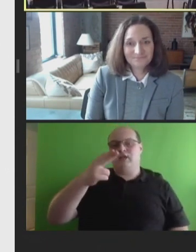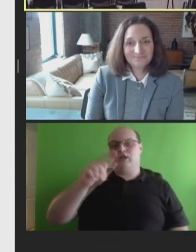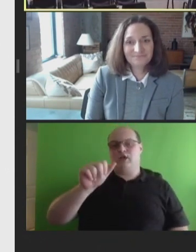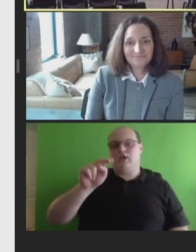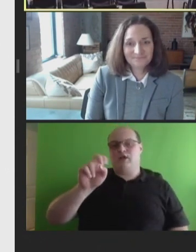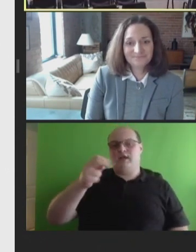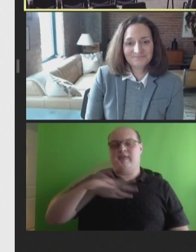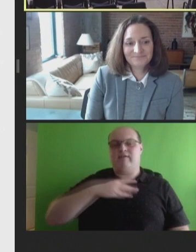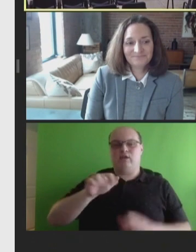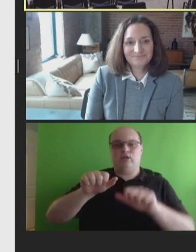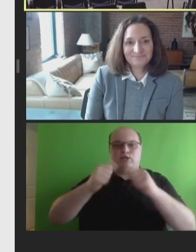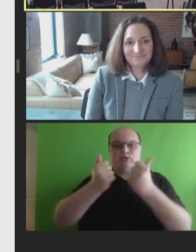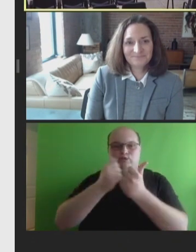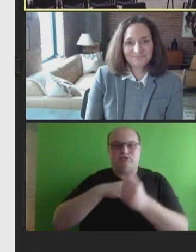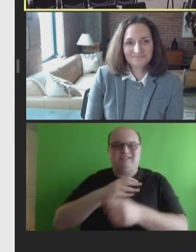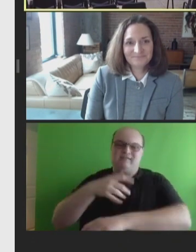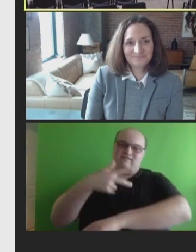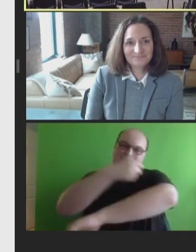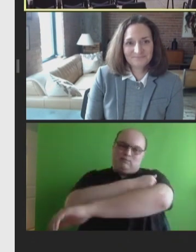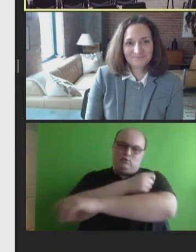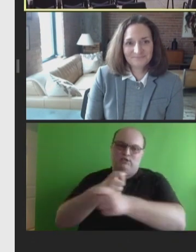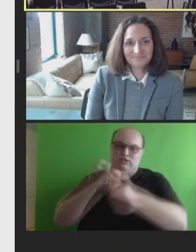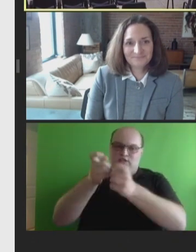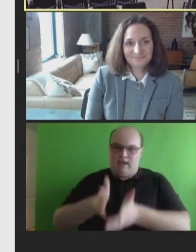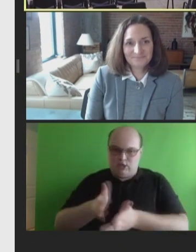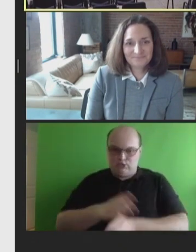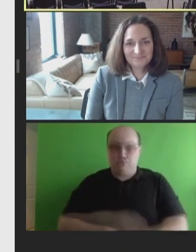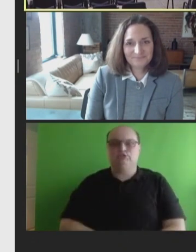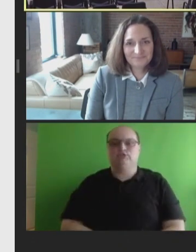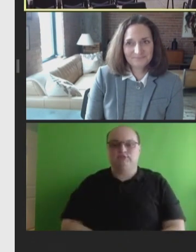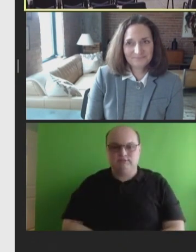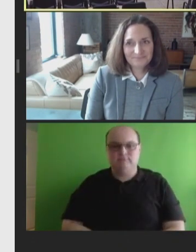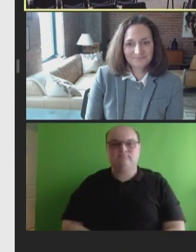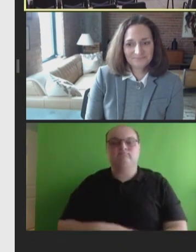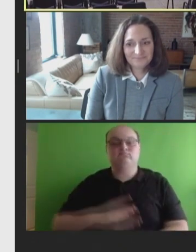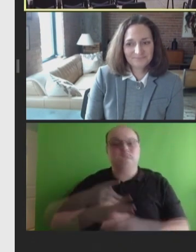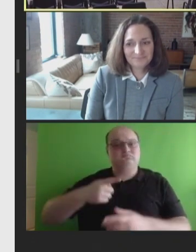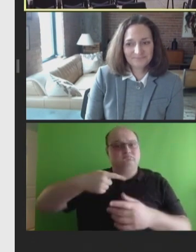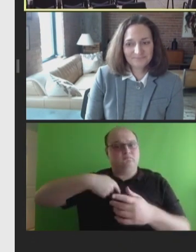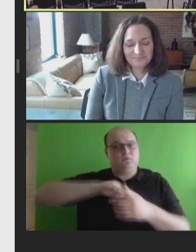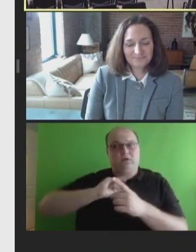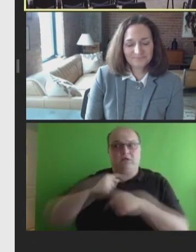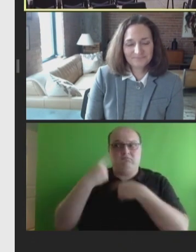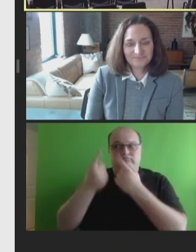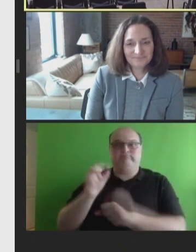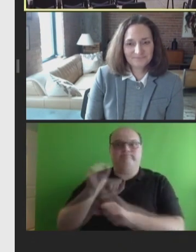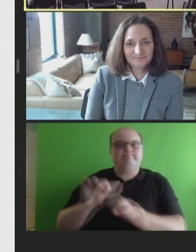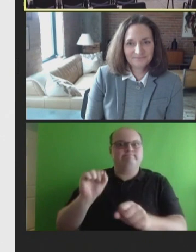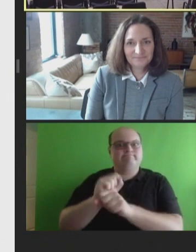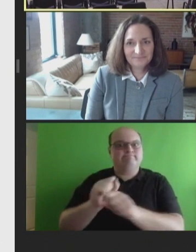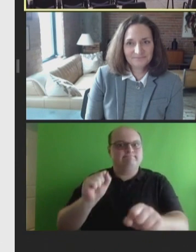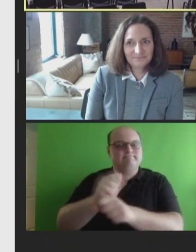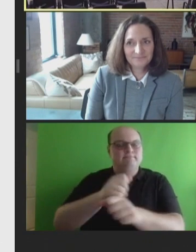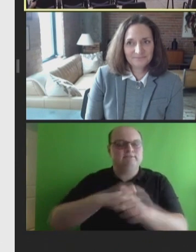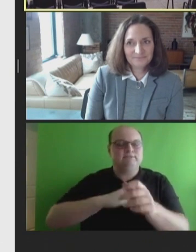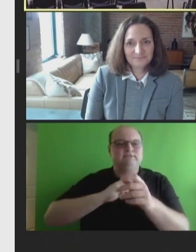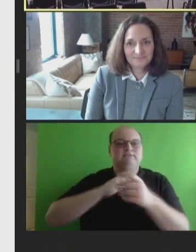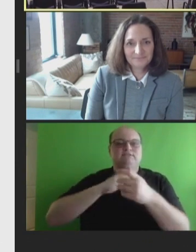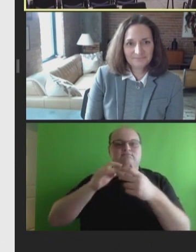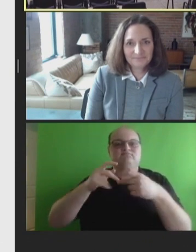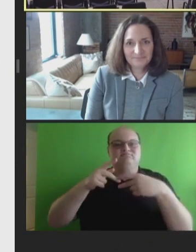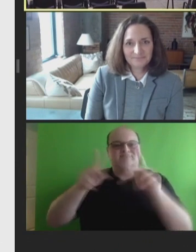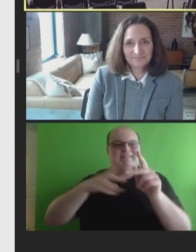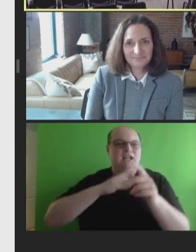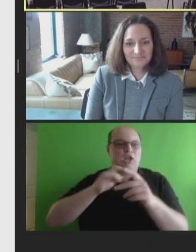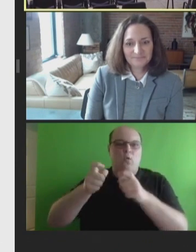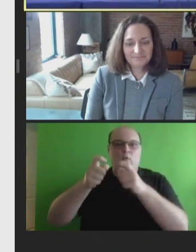Managers. We've been working really hard to sort of let immunization program managers know